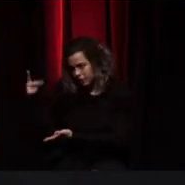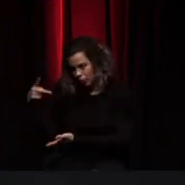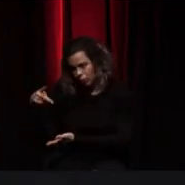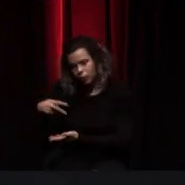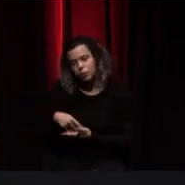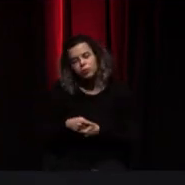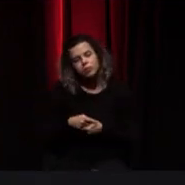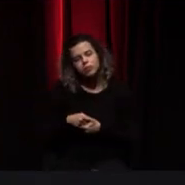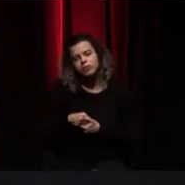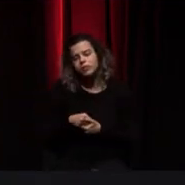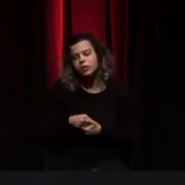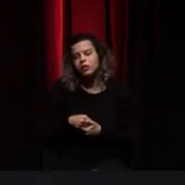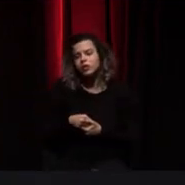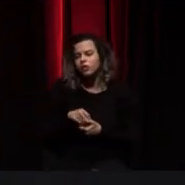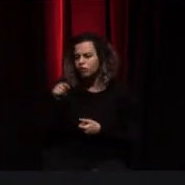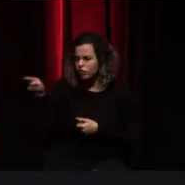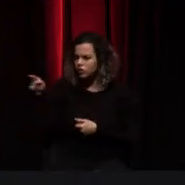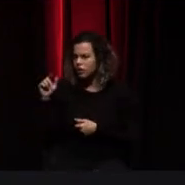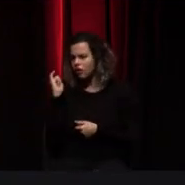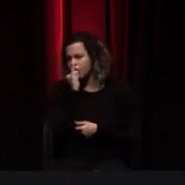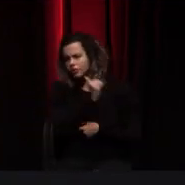“Do you pass it on to the newsroom?”